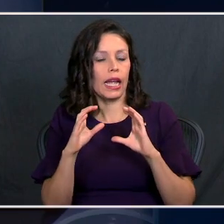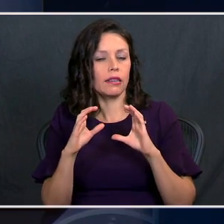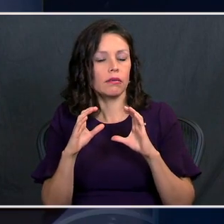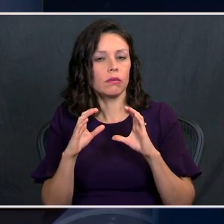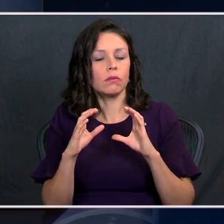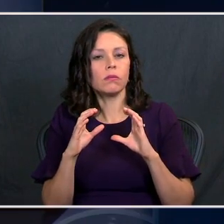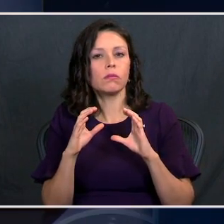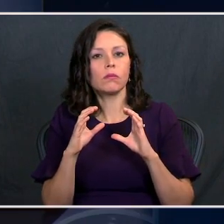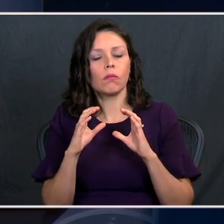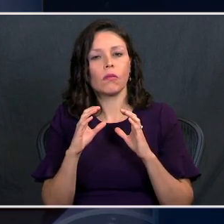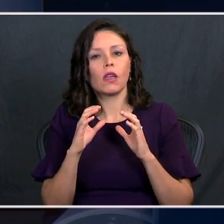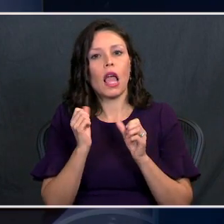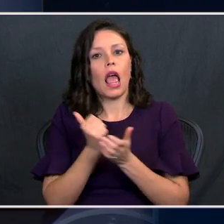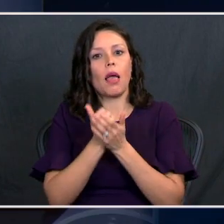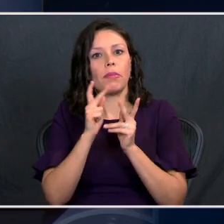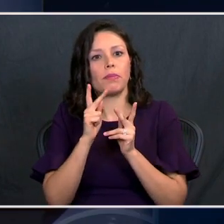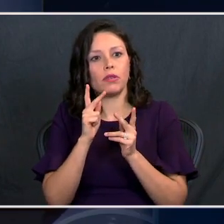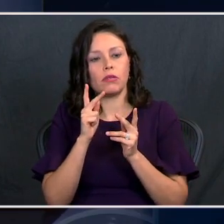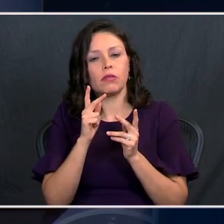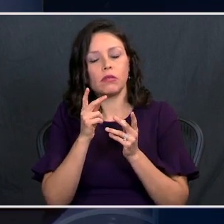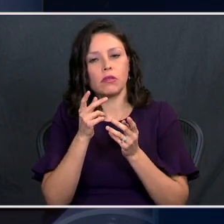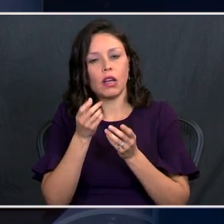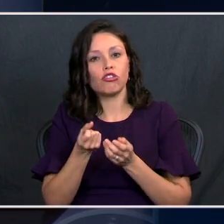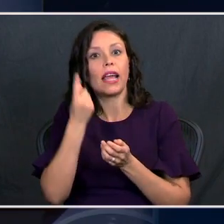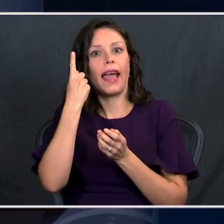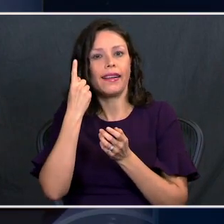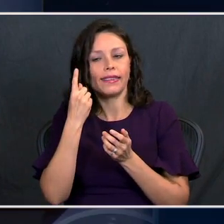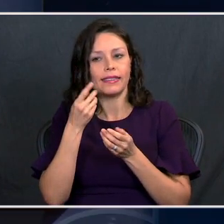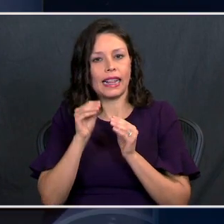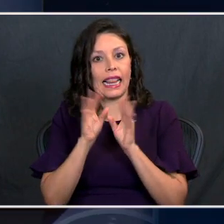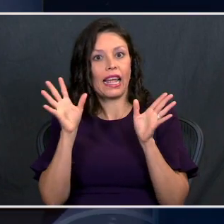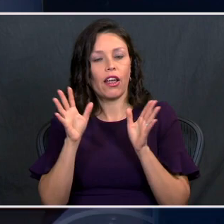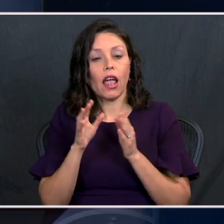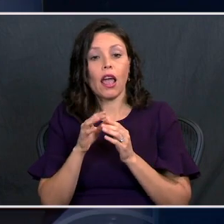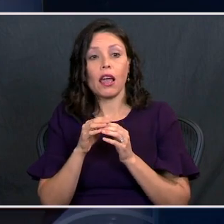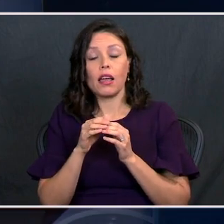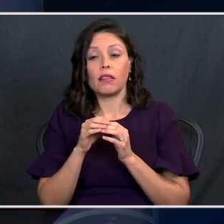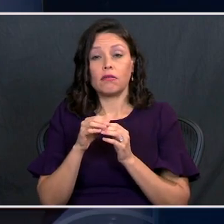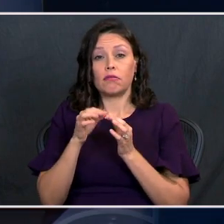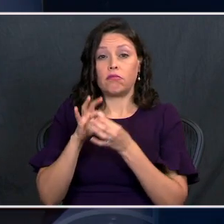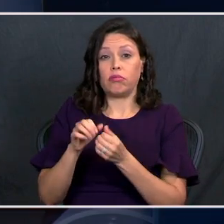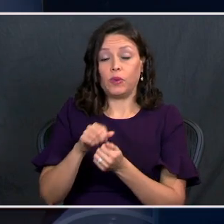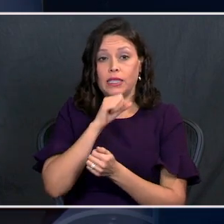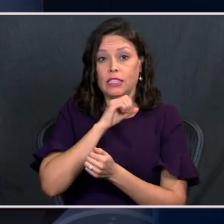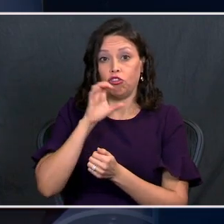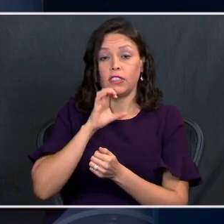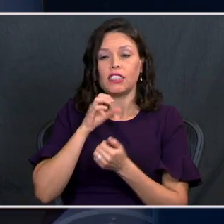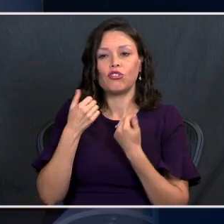an effort to meet people where they are. And certainly thinking about how to reach seniors -- doing it in a way where it is being done